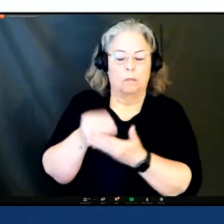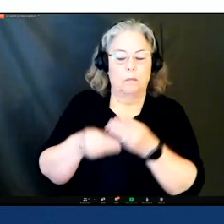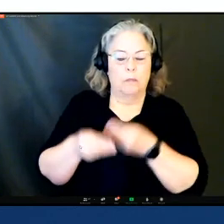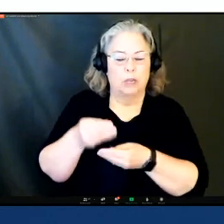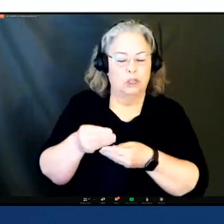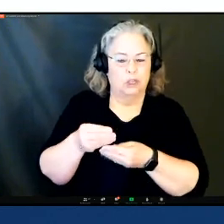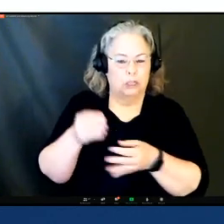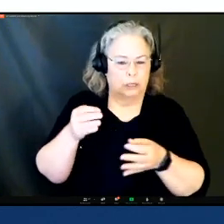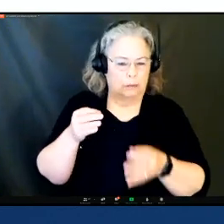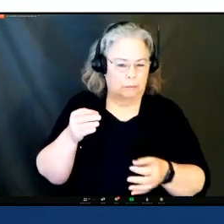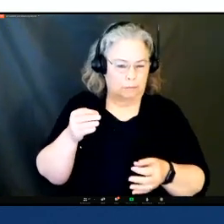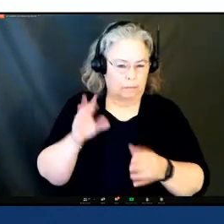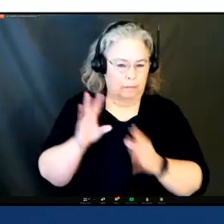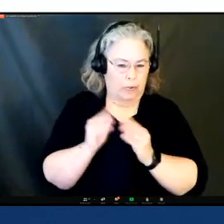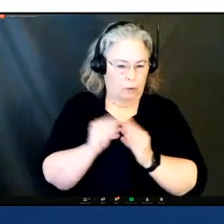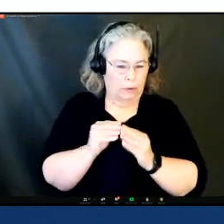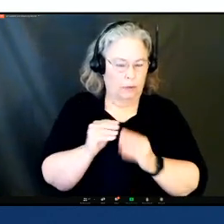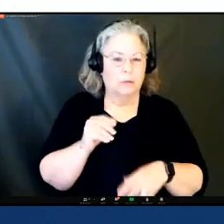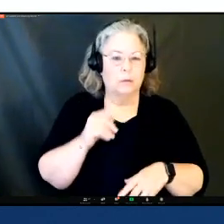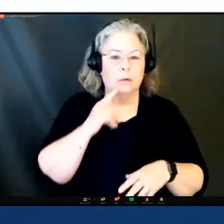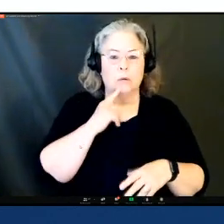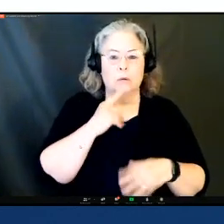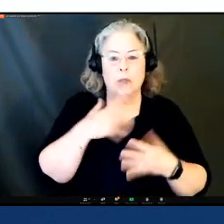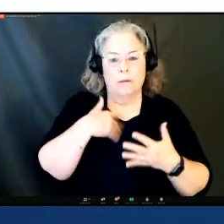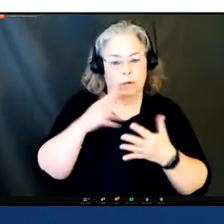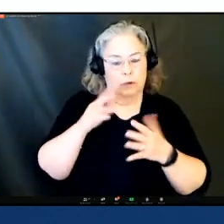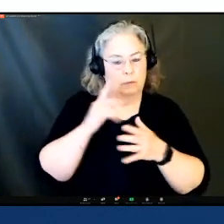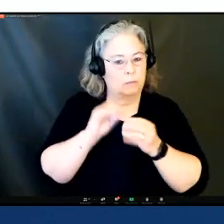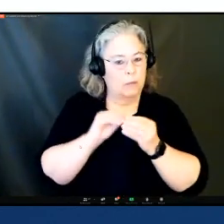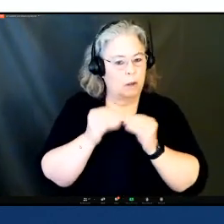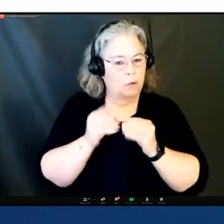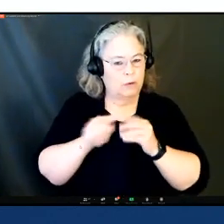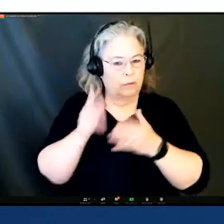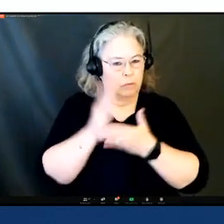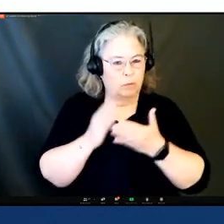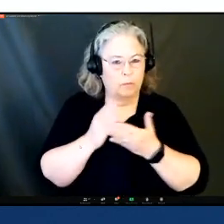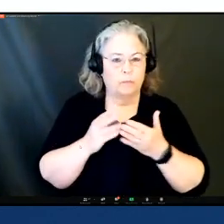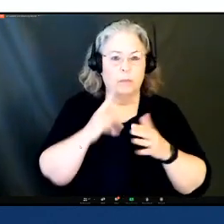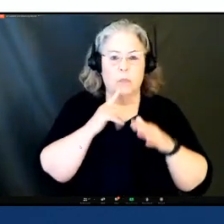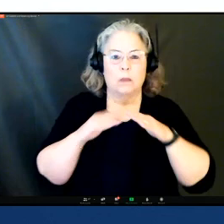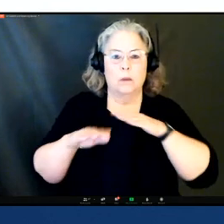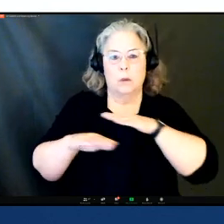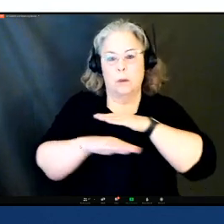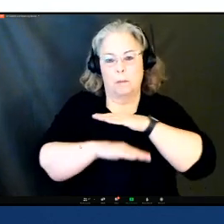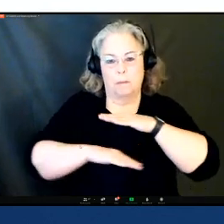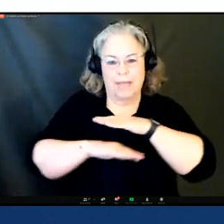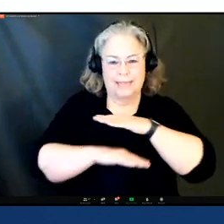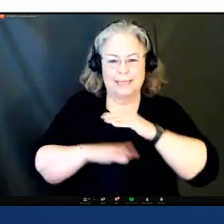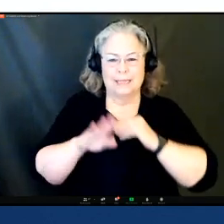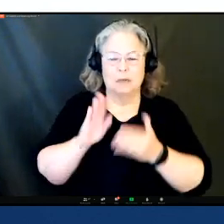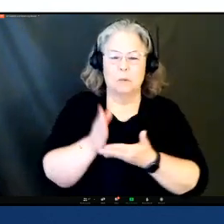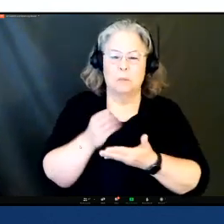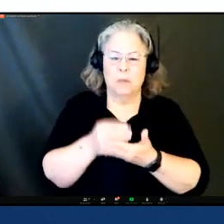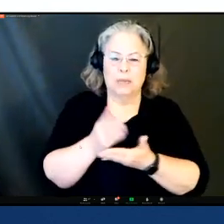Each budget is made up of a number of components, including the basic budget elements that are listed here. The county budget includes